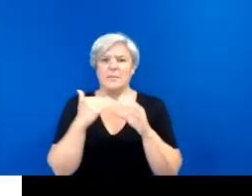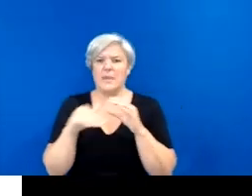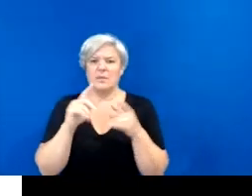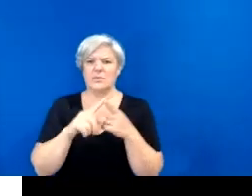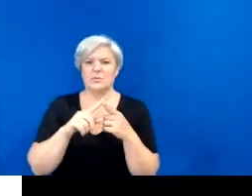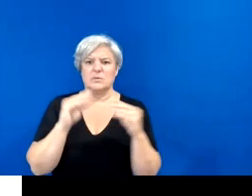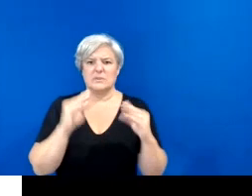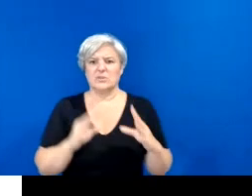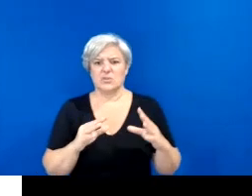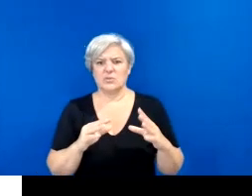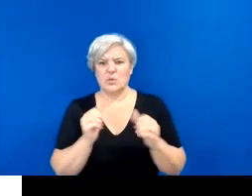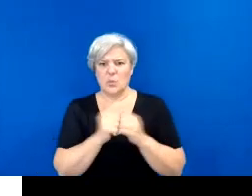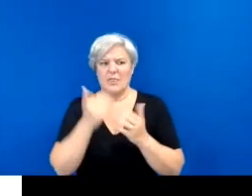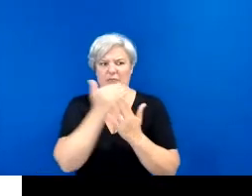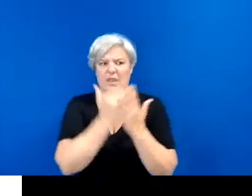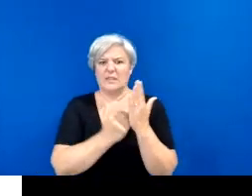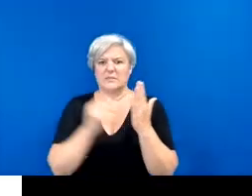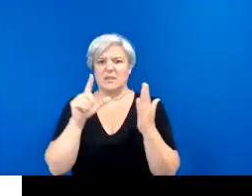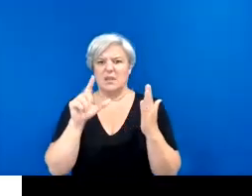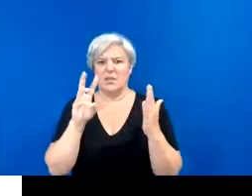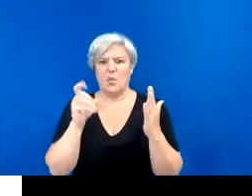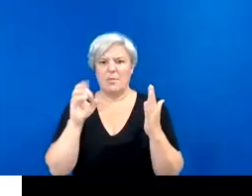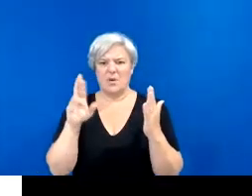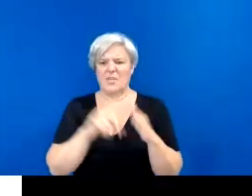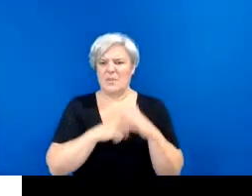with with a list of those webinars at the beginning of every month